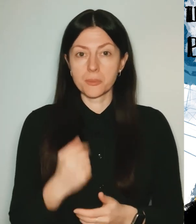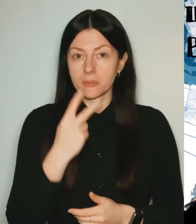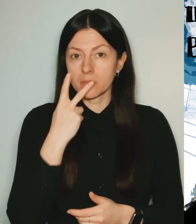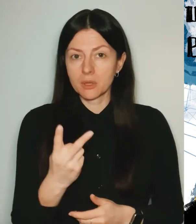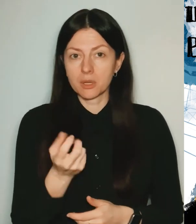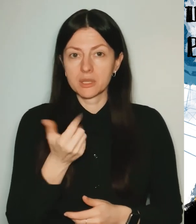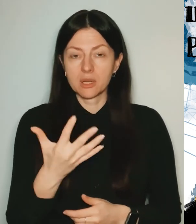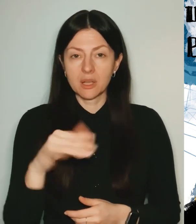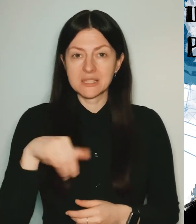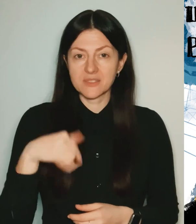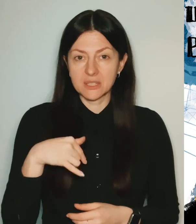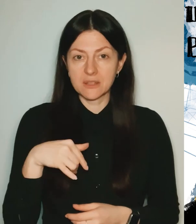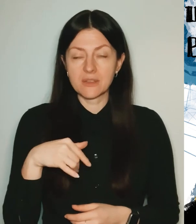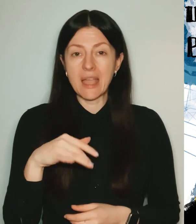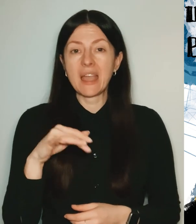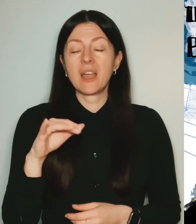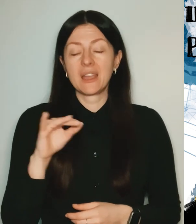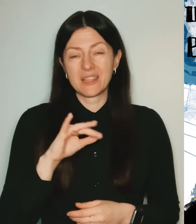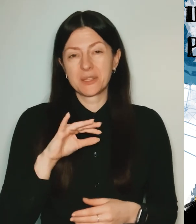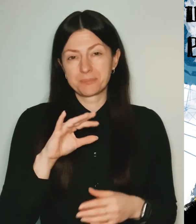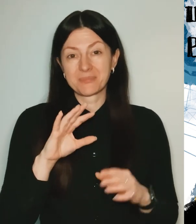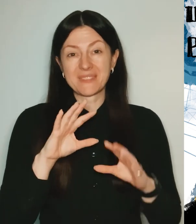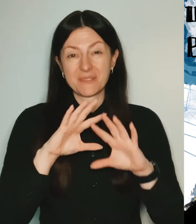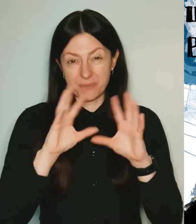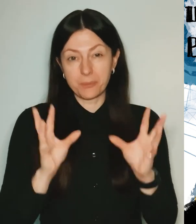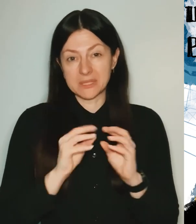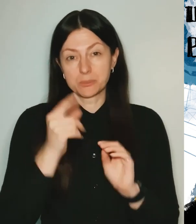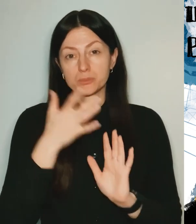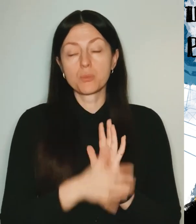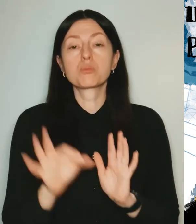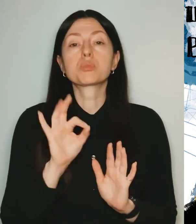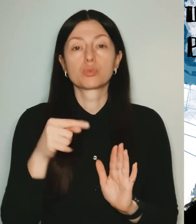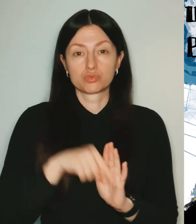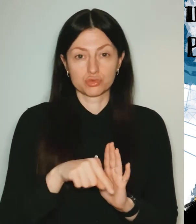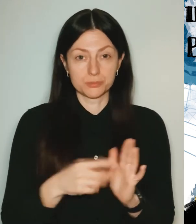I saw several missed calls and basically understood what the agenda is going to be about.